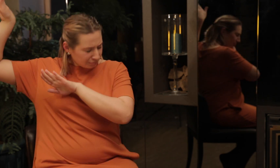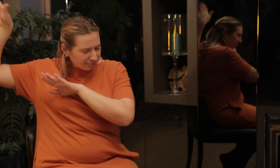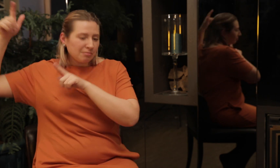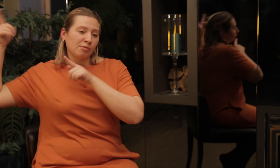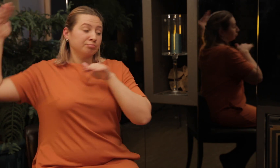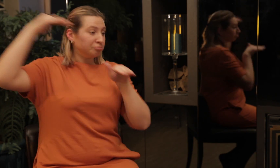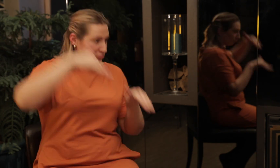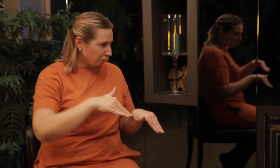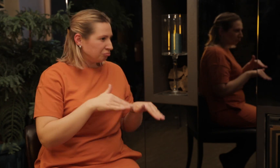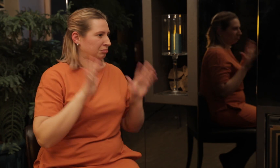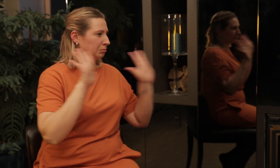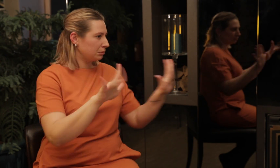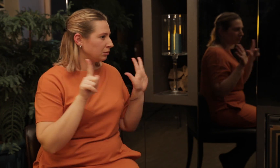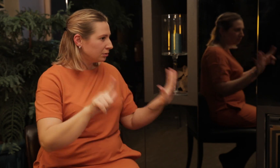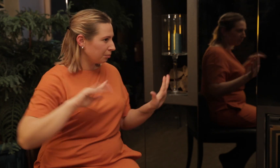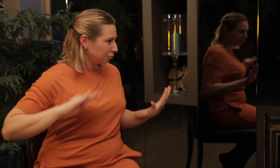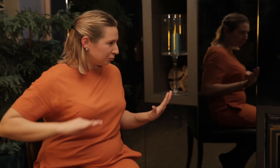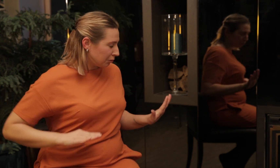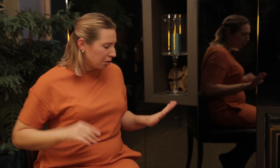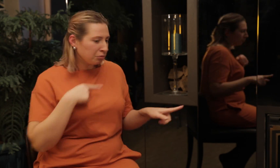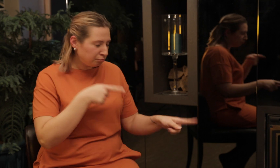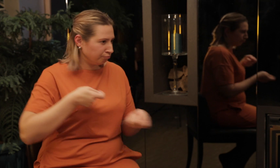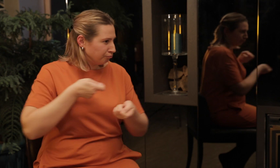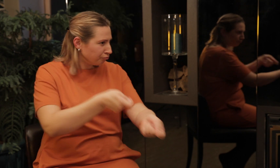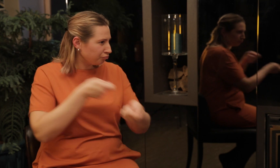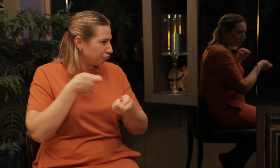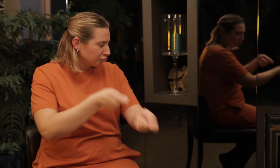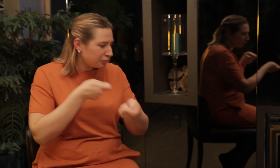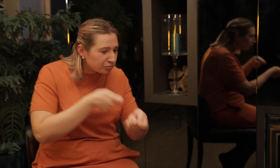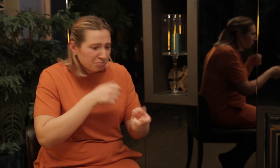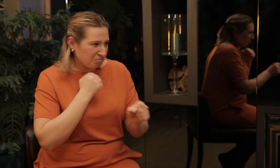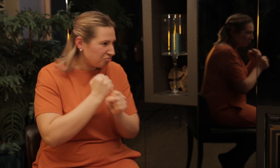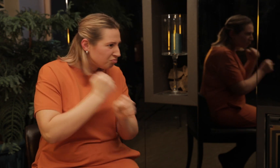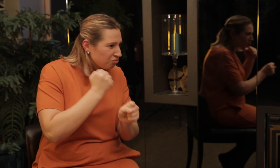I moved here when I was 17 years old and found a job as a cleaner.